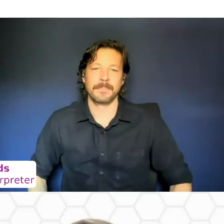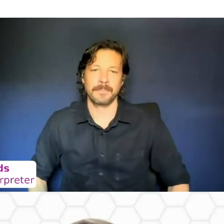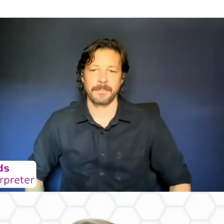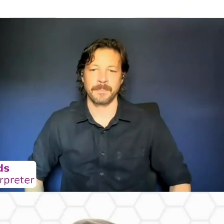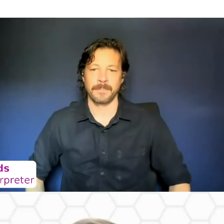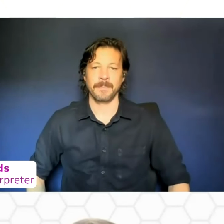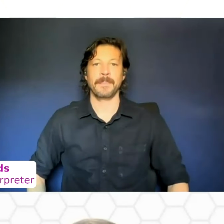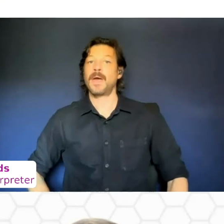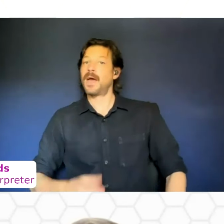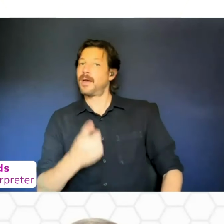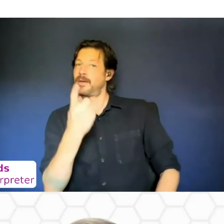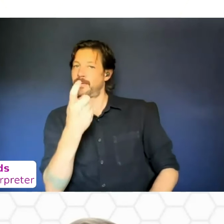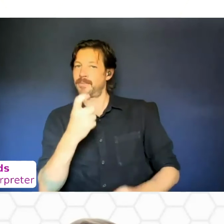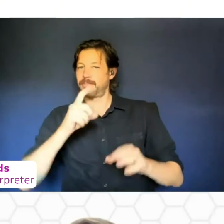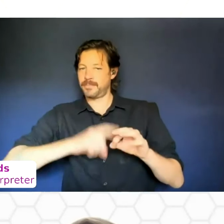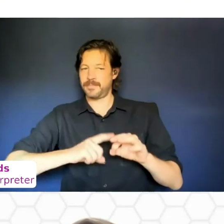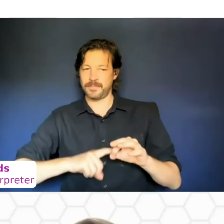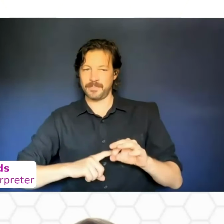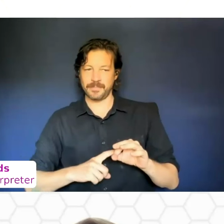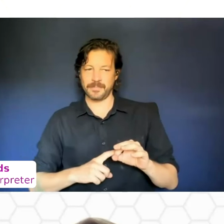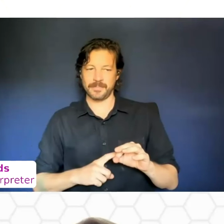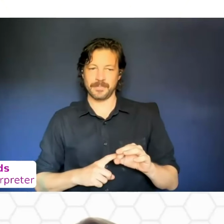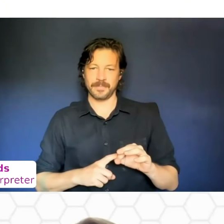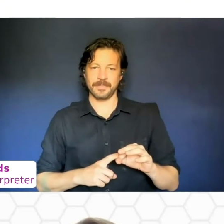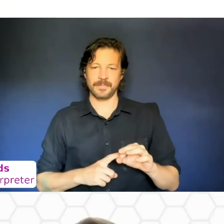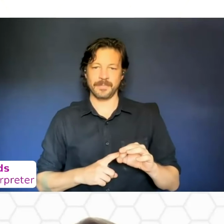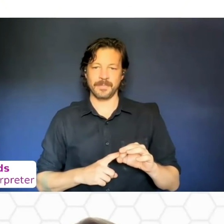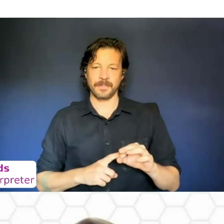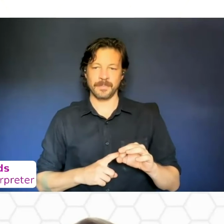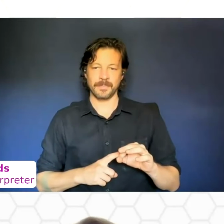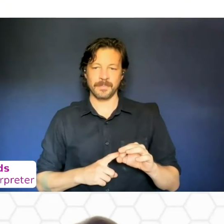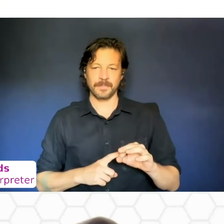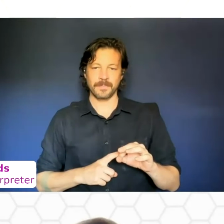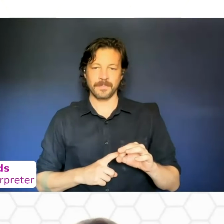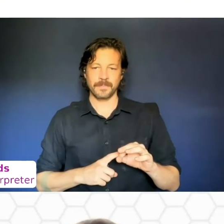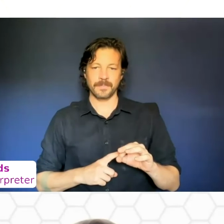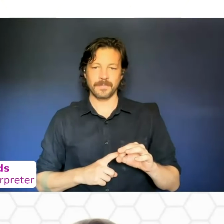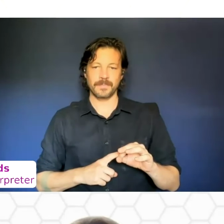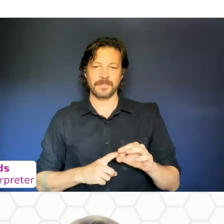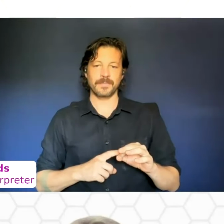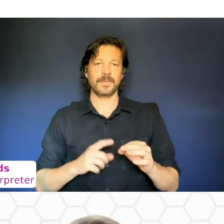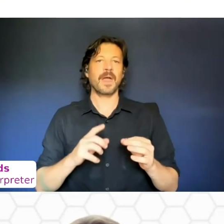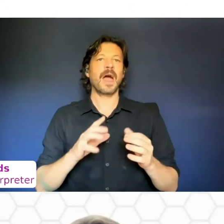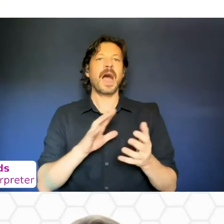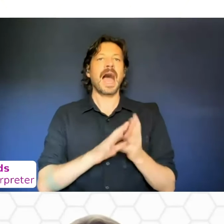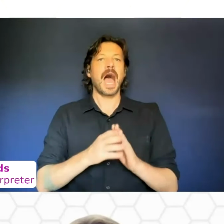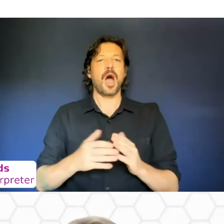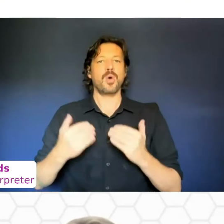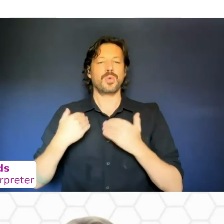one last question before we close. How are residents in SIL property protected from